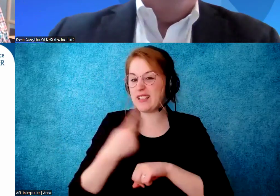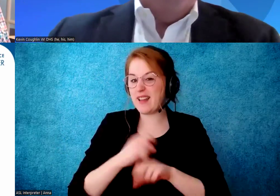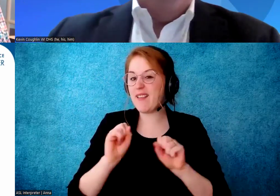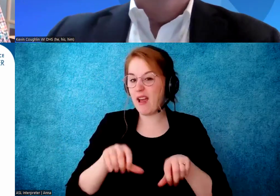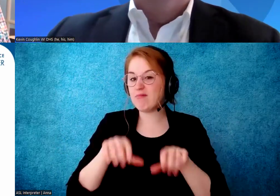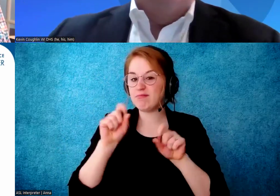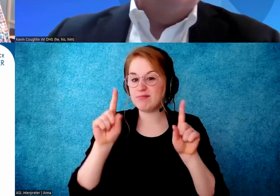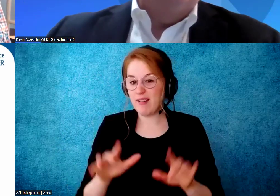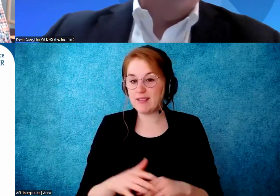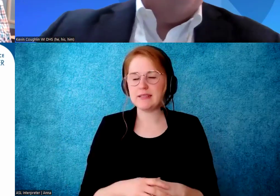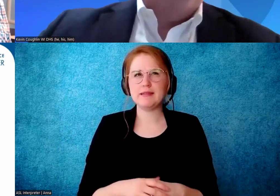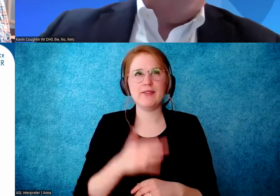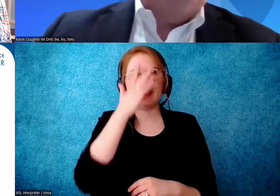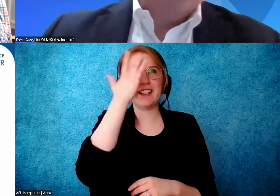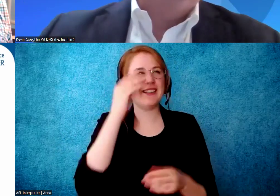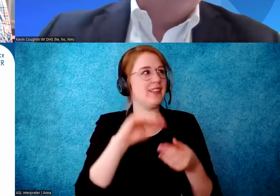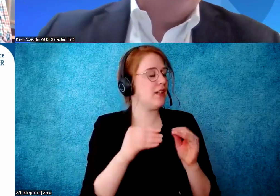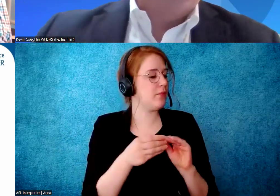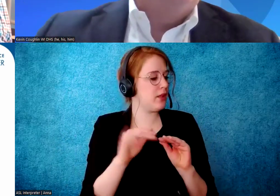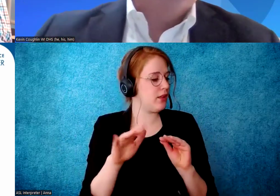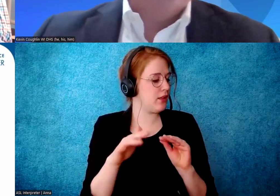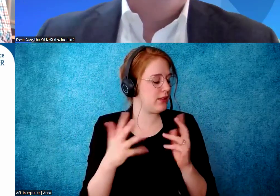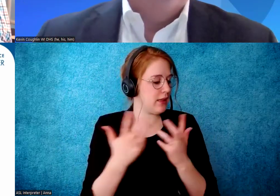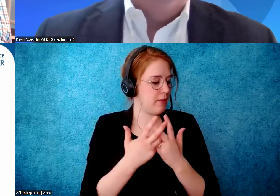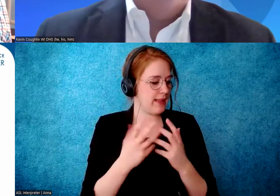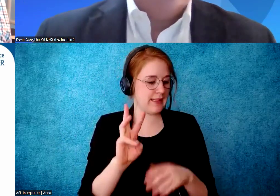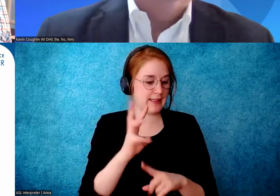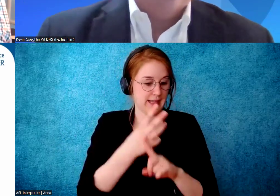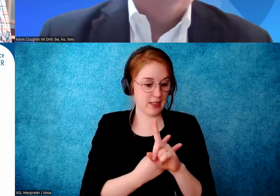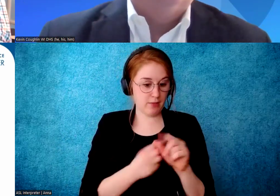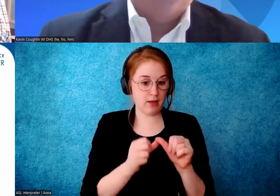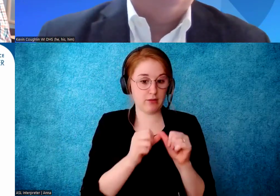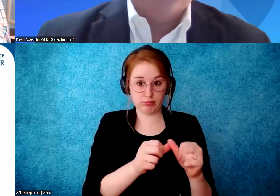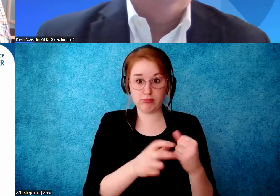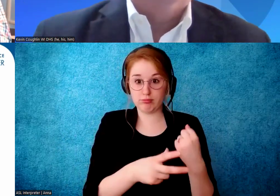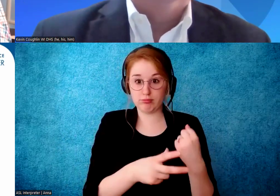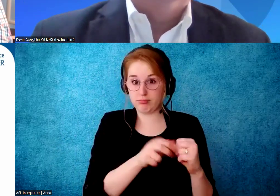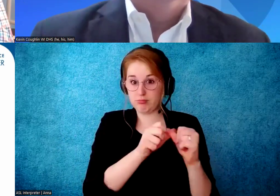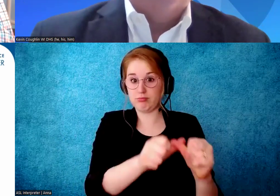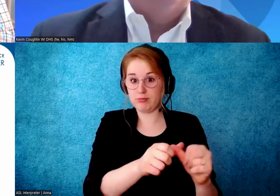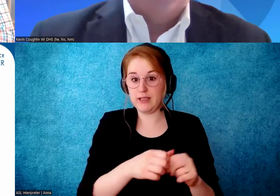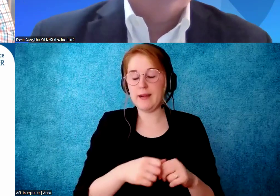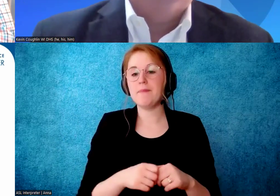And then I forget the number that have met our six month retention. And then we also have a third party evaluation